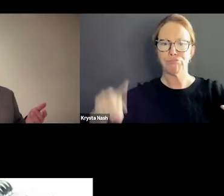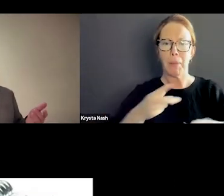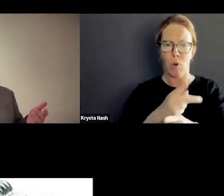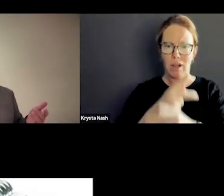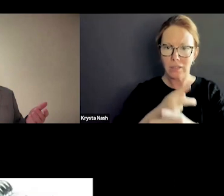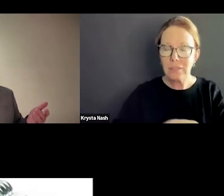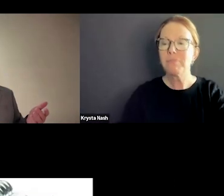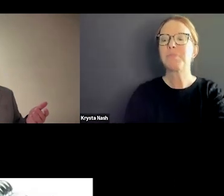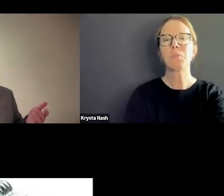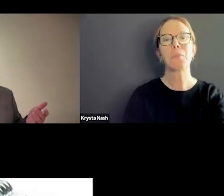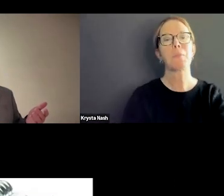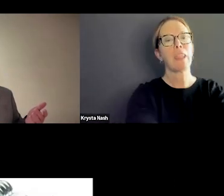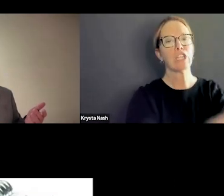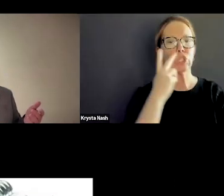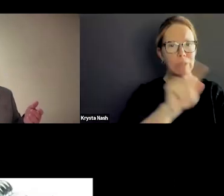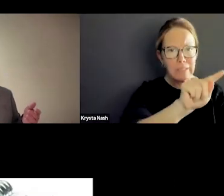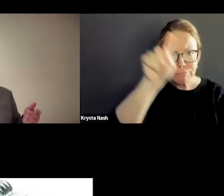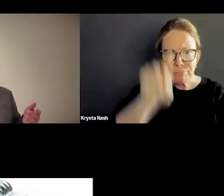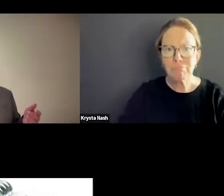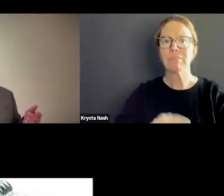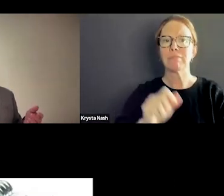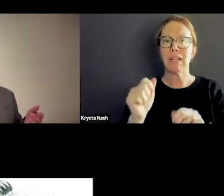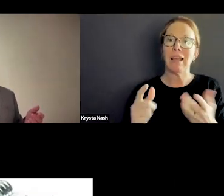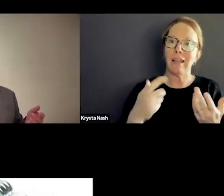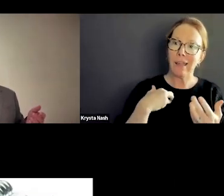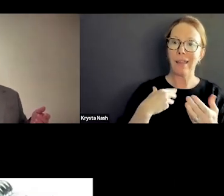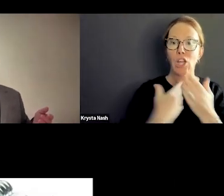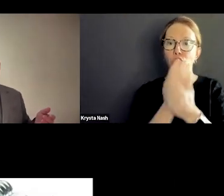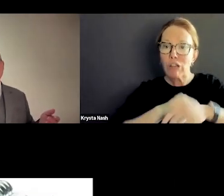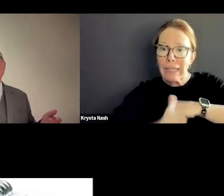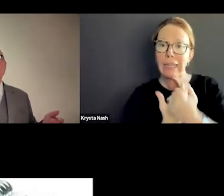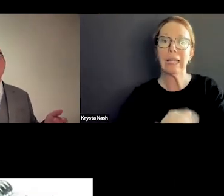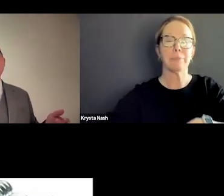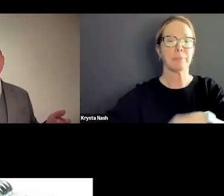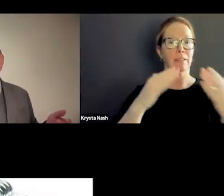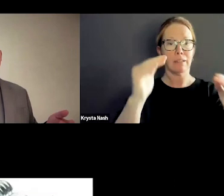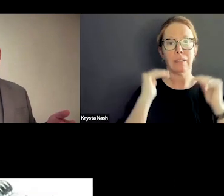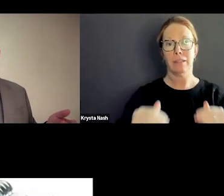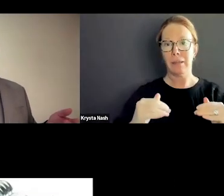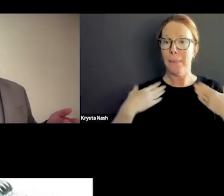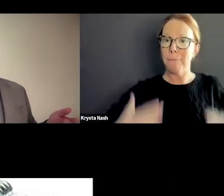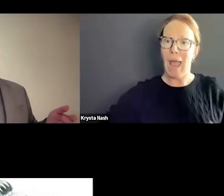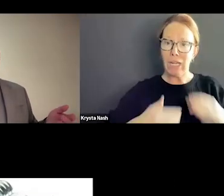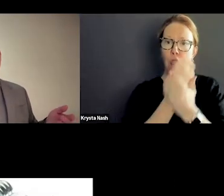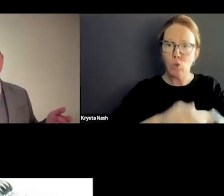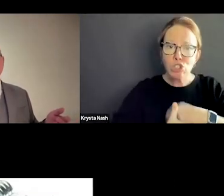is all the different ways that you can now consume. You can have it in hand creams. You could have it in body lotion, you can have it in drinks,